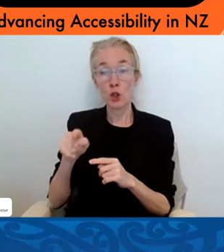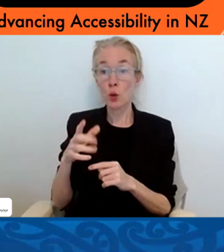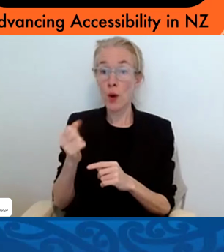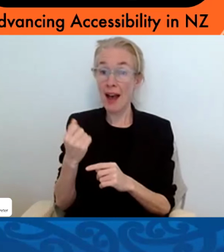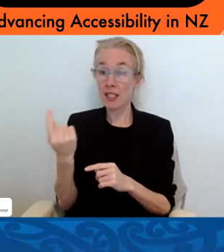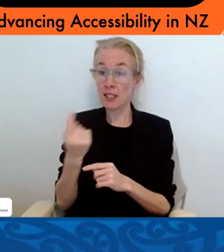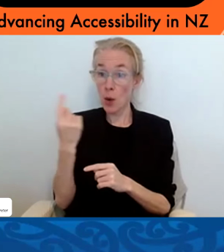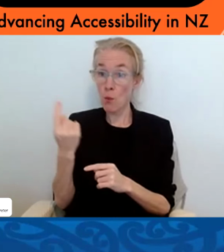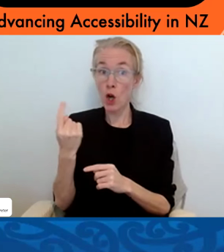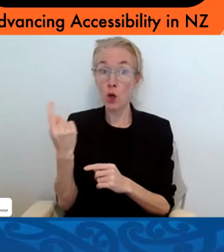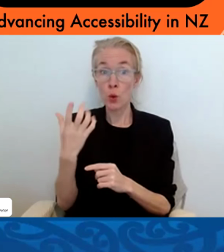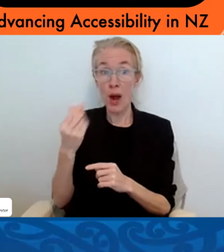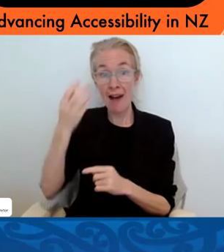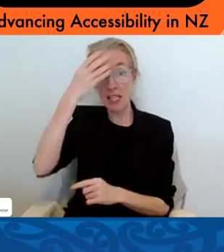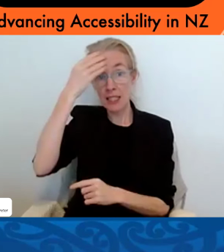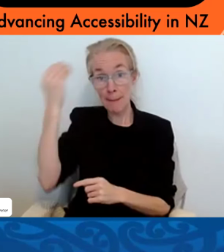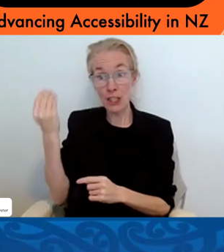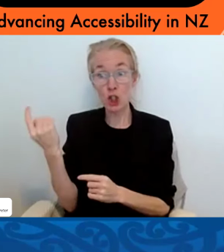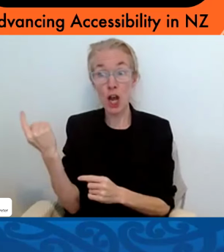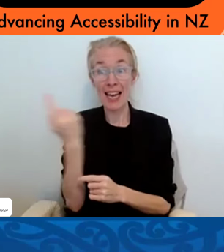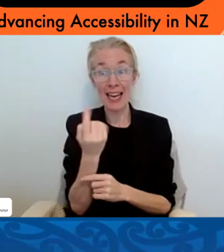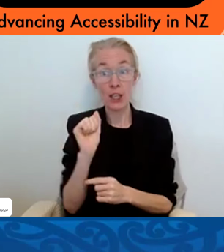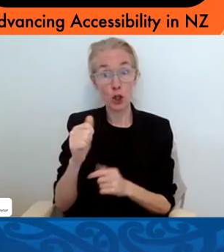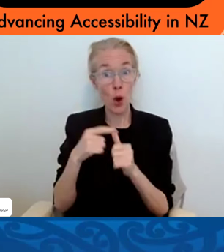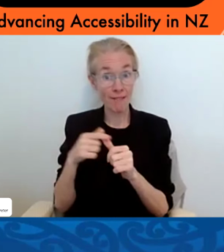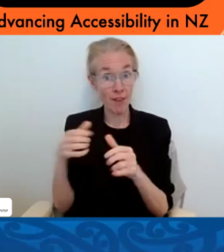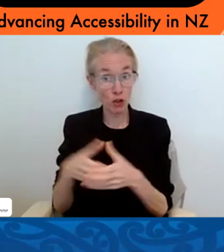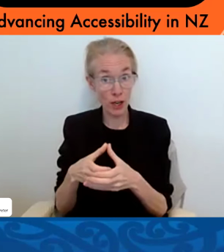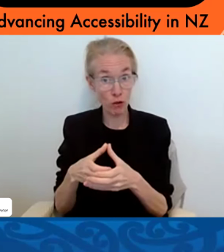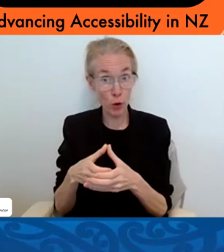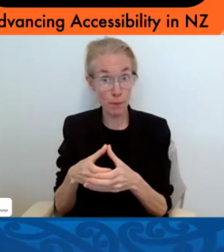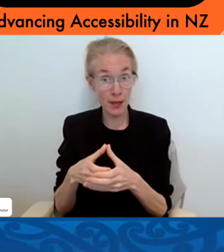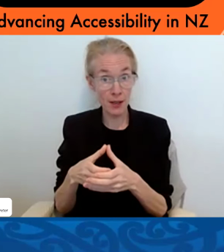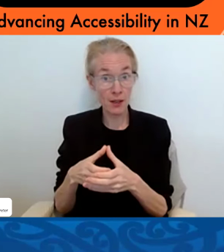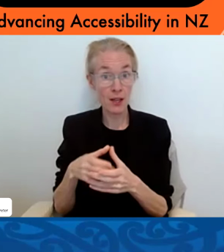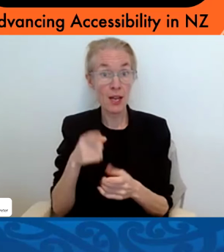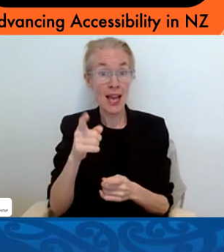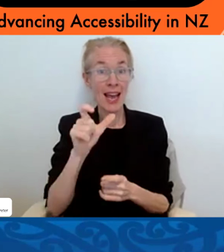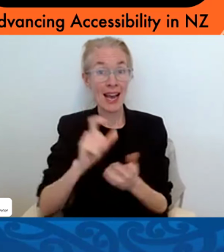group or someone representing dementia?" Yes, we do. So we have a couple